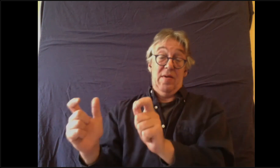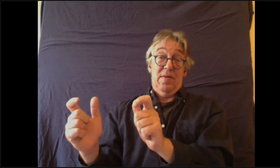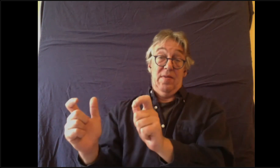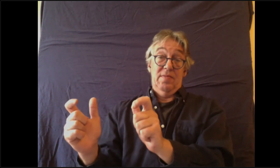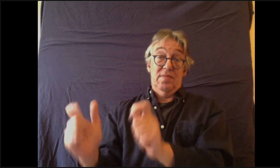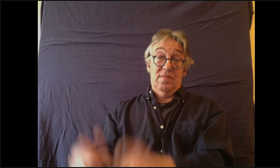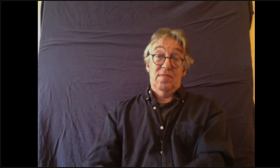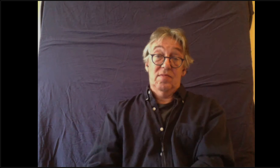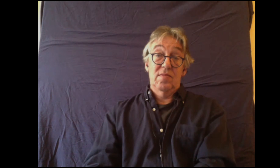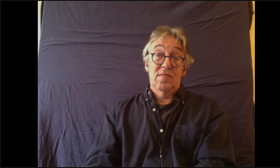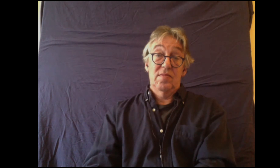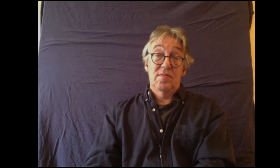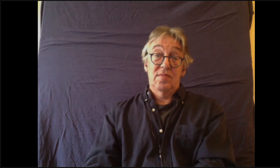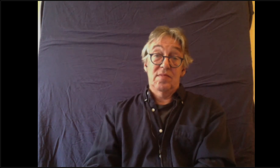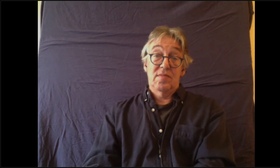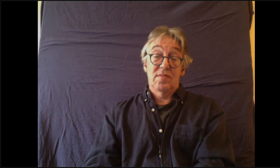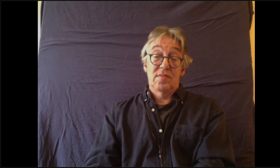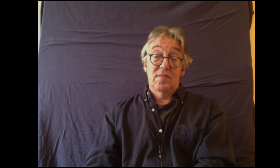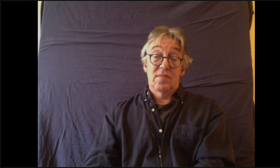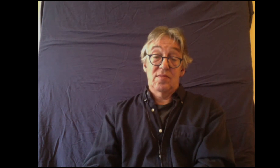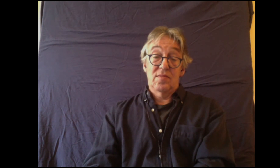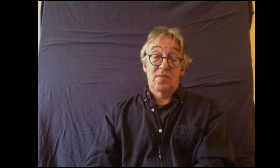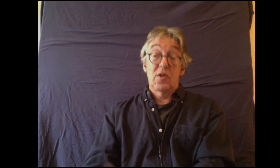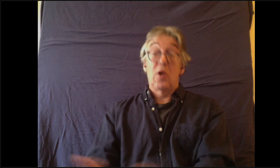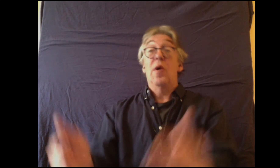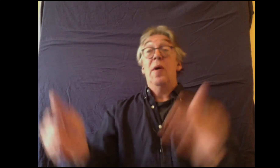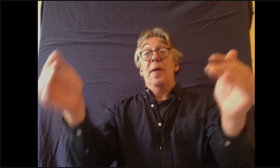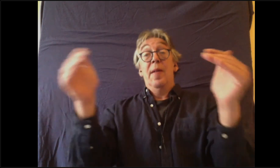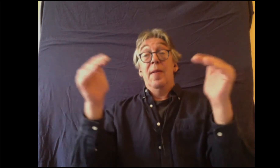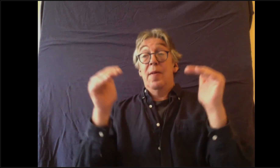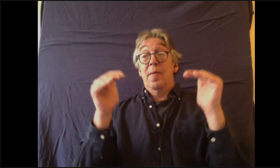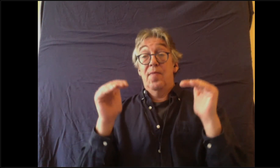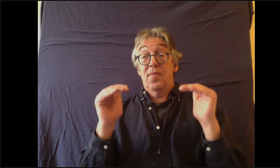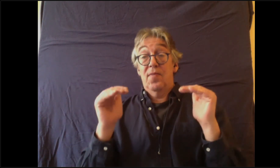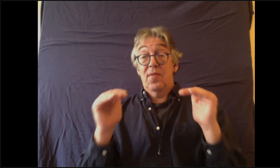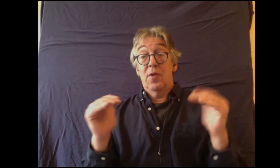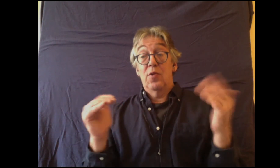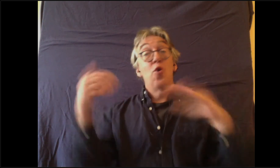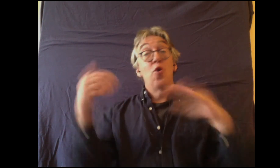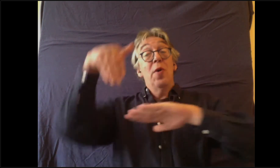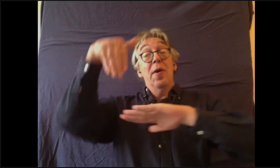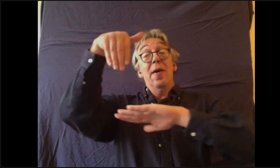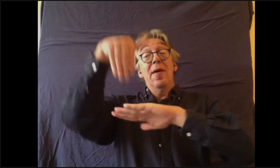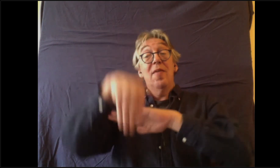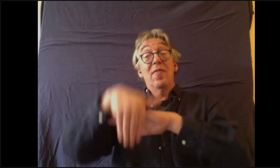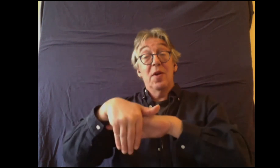We also had a reception on the role of DPOs in international cooperation.